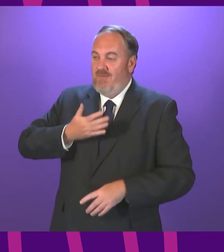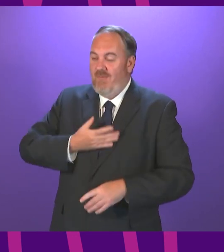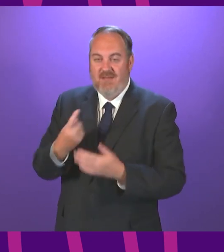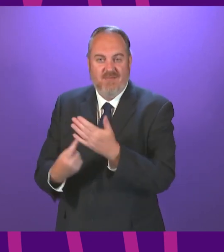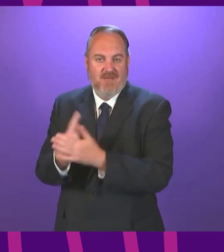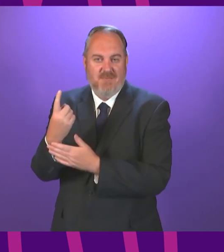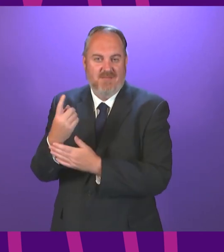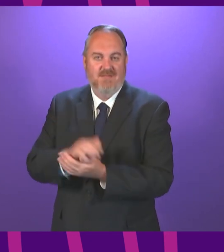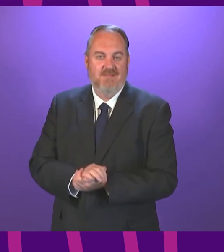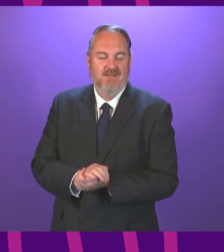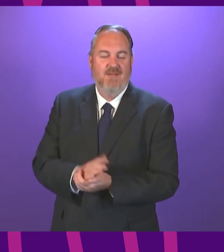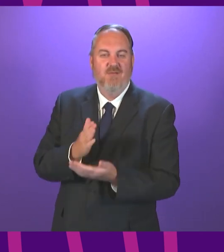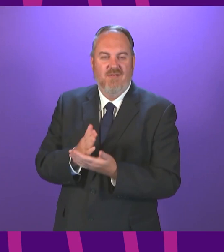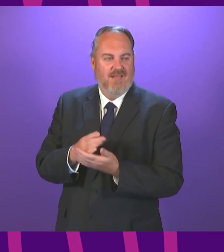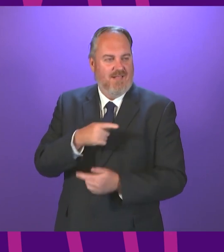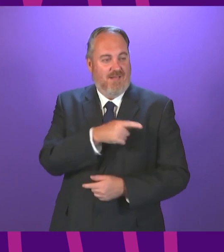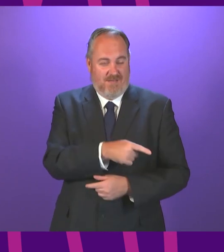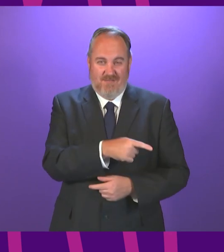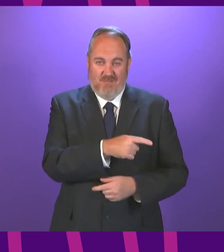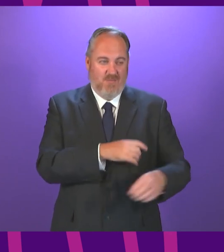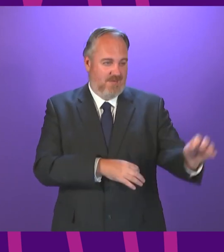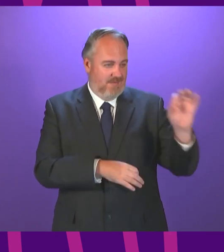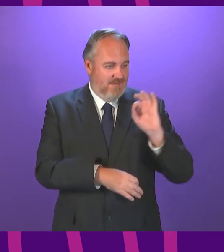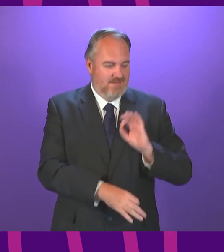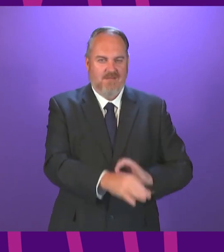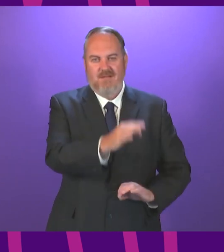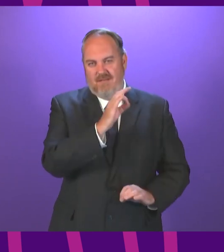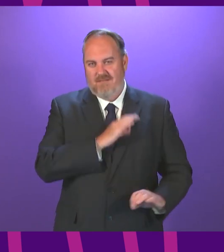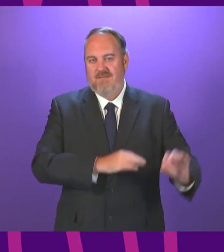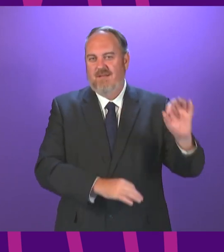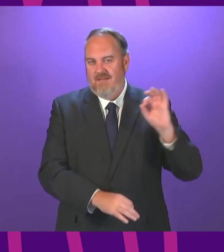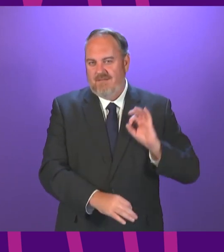The calls that they are making, although I take them seriously anyway, would sound more serious